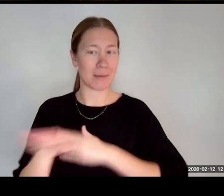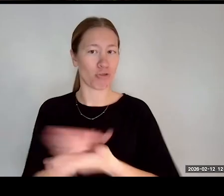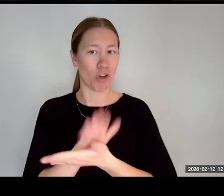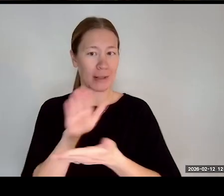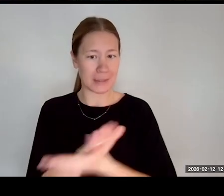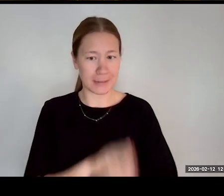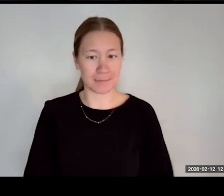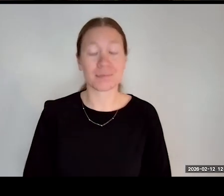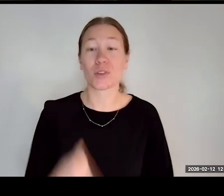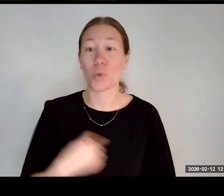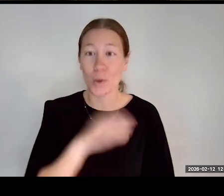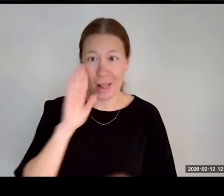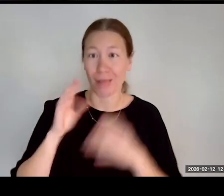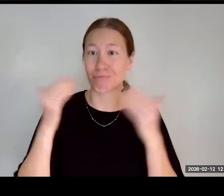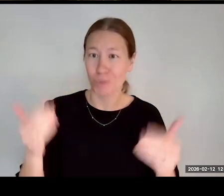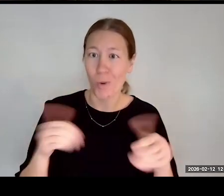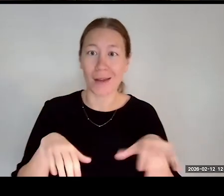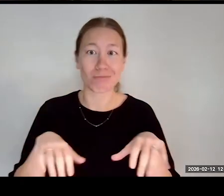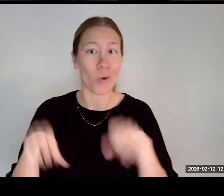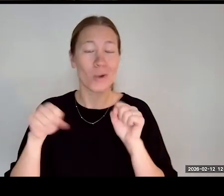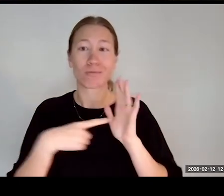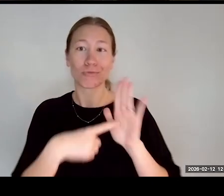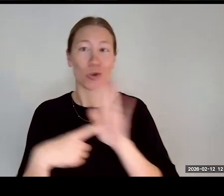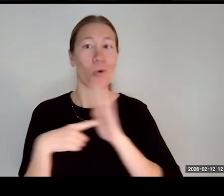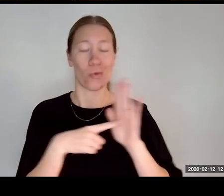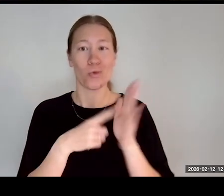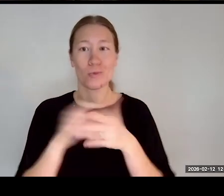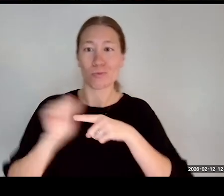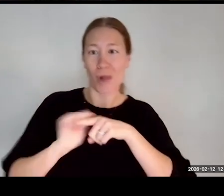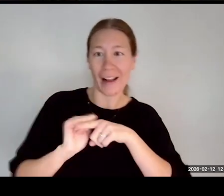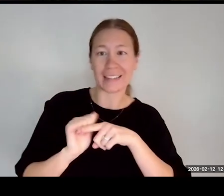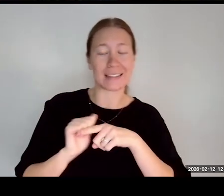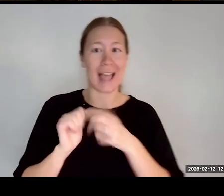where I show you how to apply changes, so that you have those elements present in your documents moving forward.